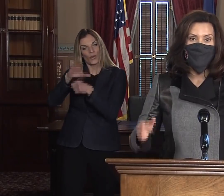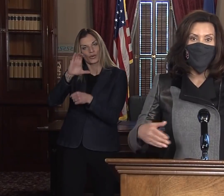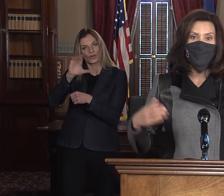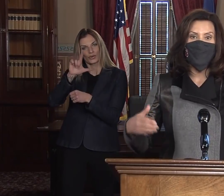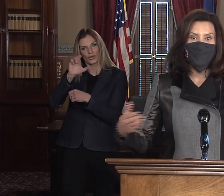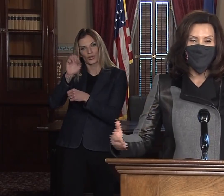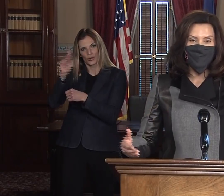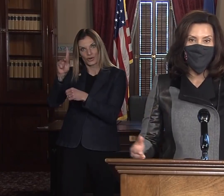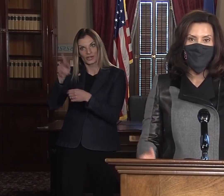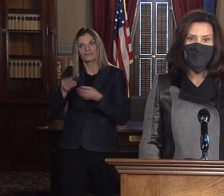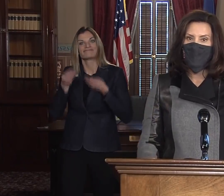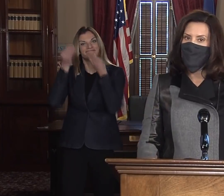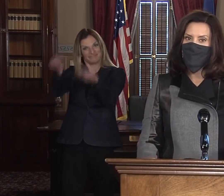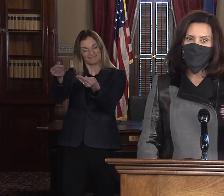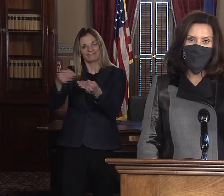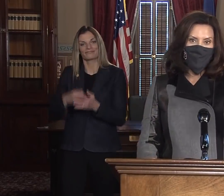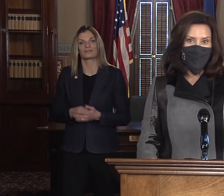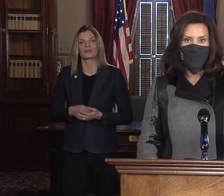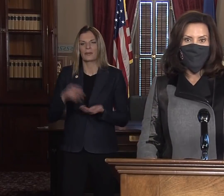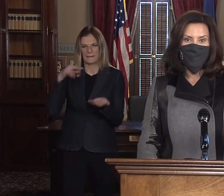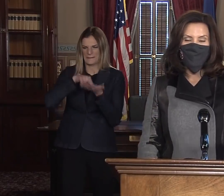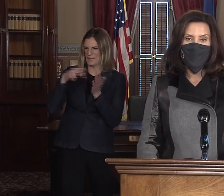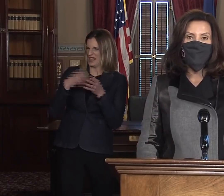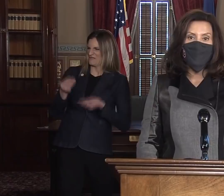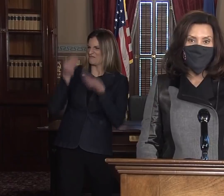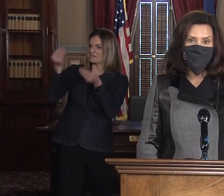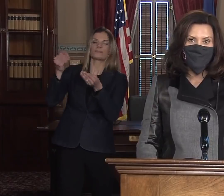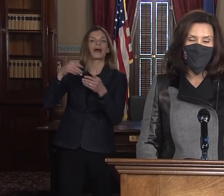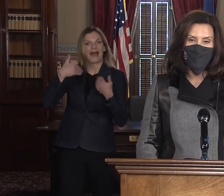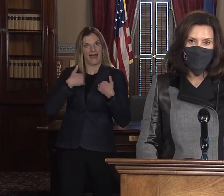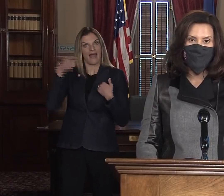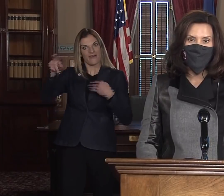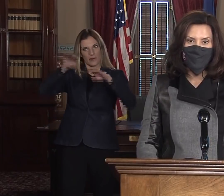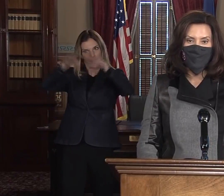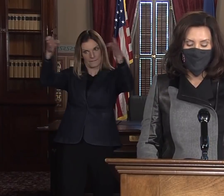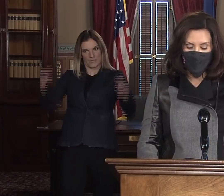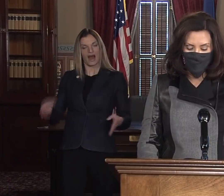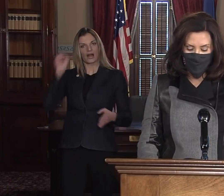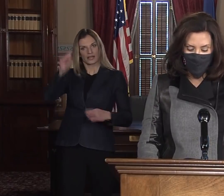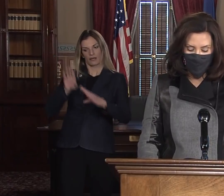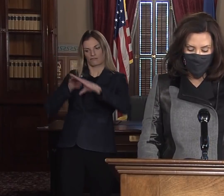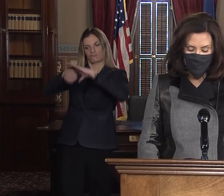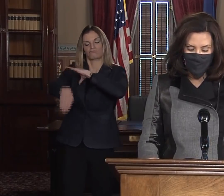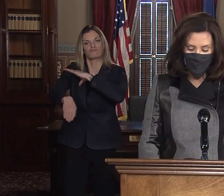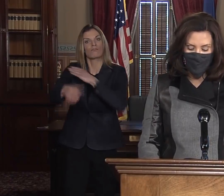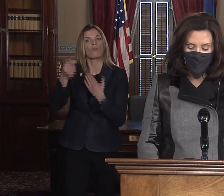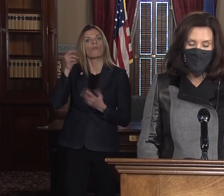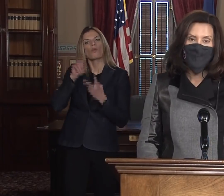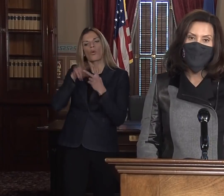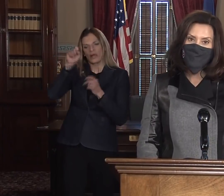IN YOUR ABSENTEE BALLOTS. TURN THEM INTO YOUR LOCAL CLERK'S OFFICES AND BY TURN IN,